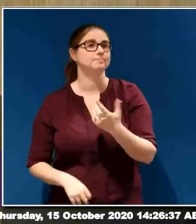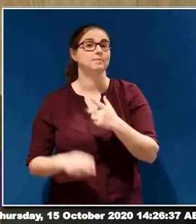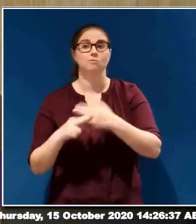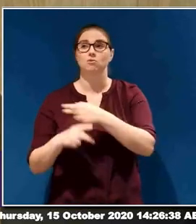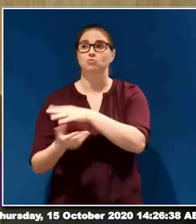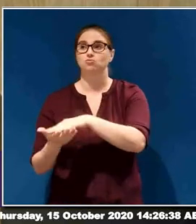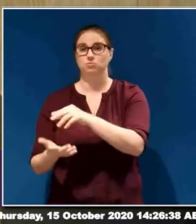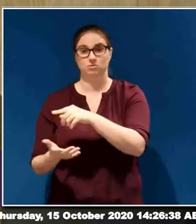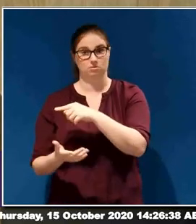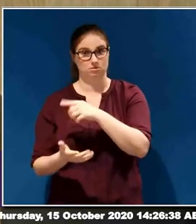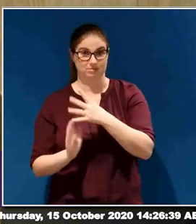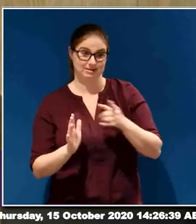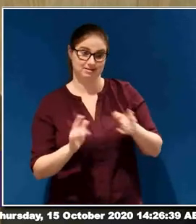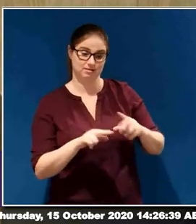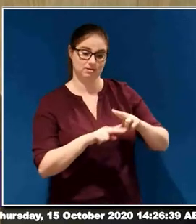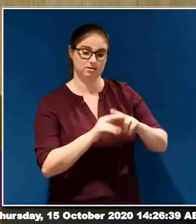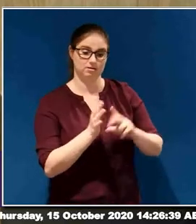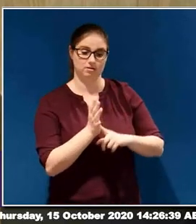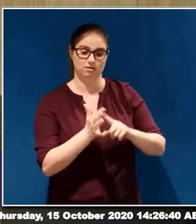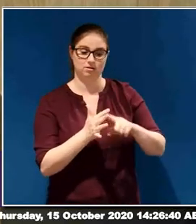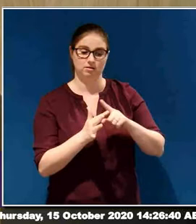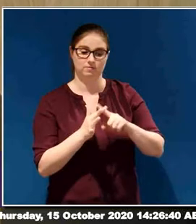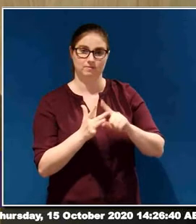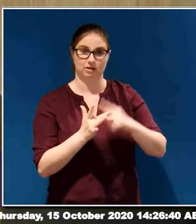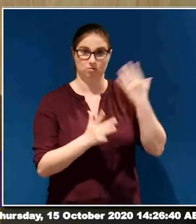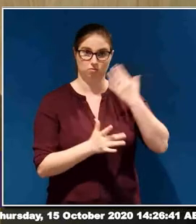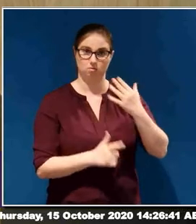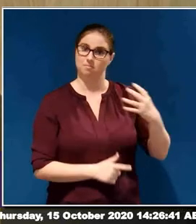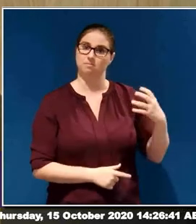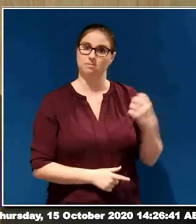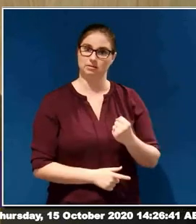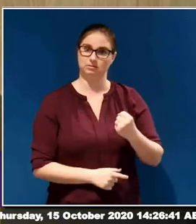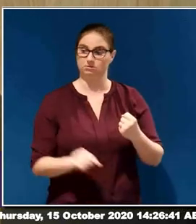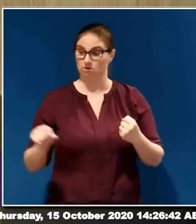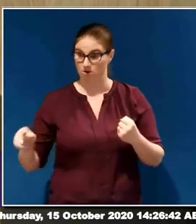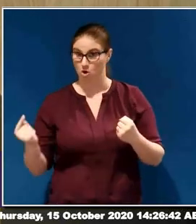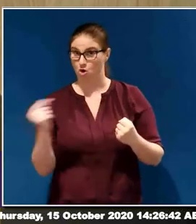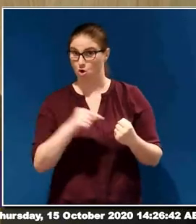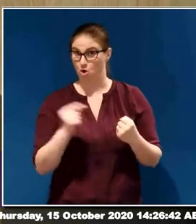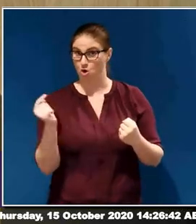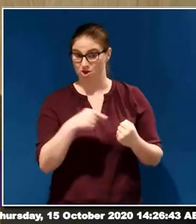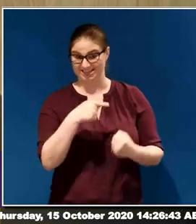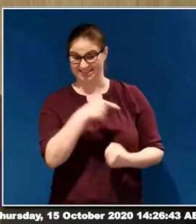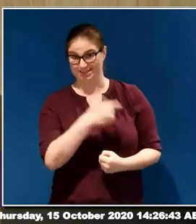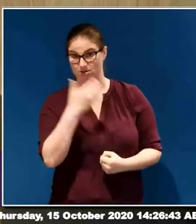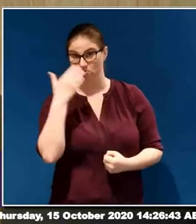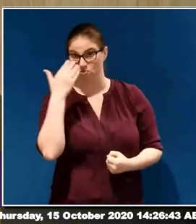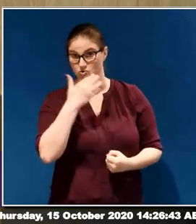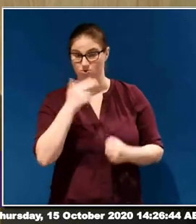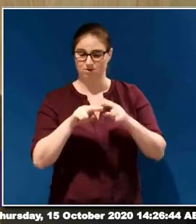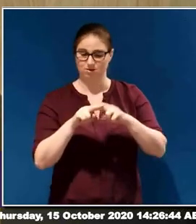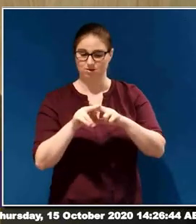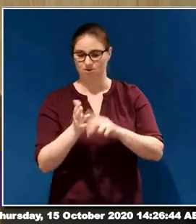going to in the meantime to tell you, actually, they're not coming to the Flexischool either. They wouldn't tell me anything